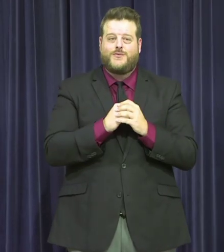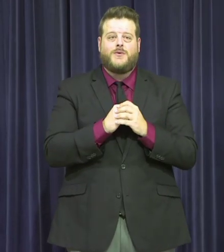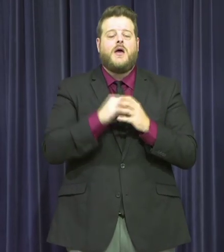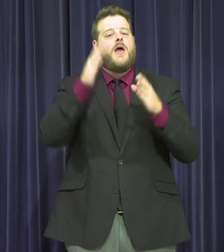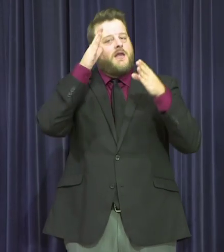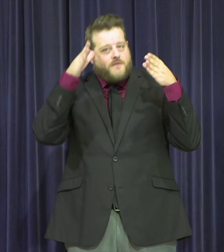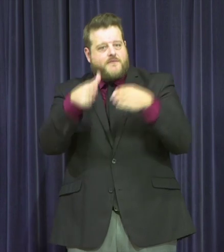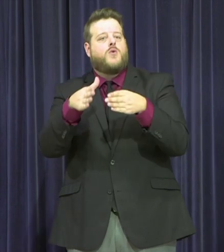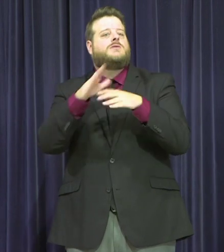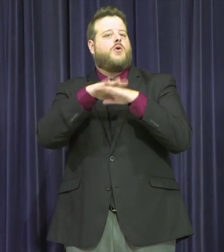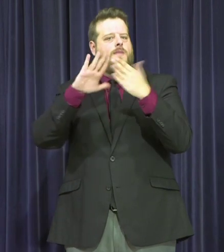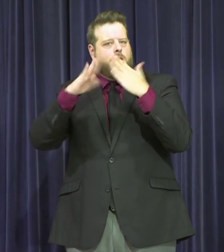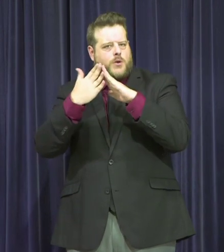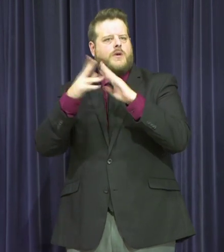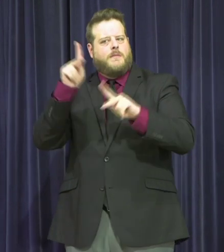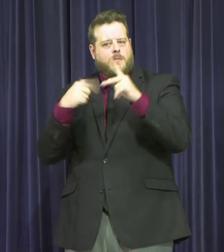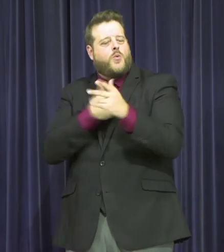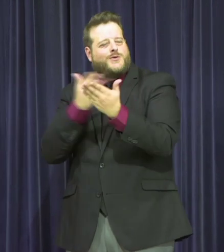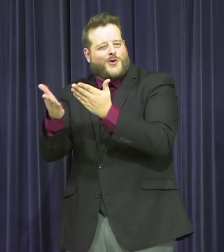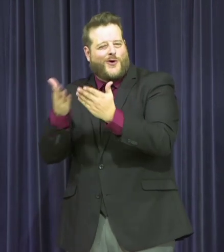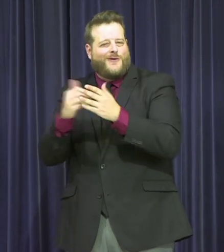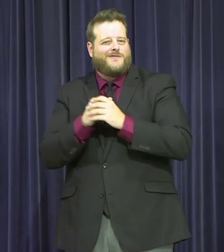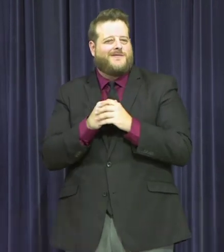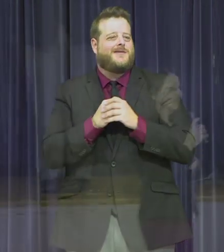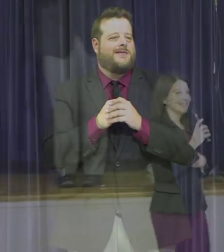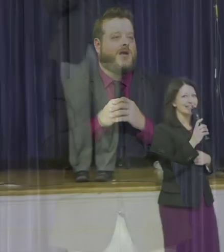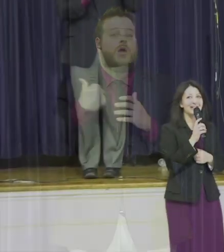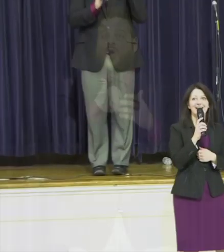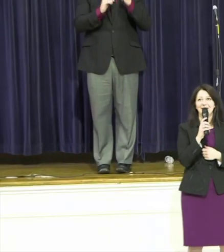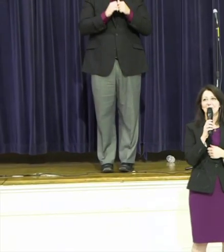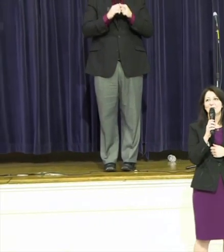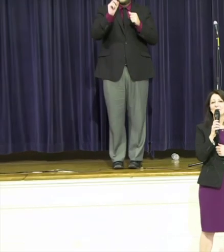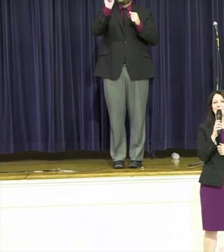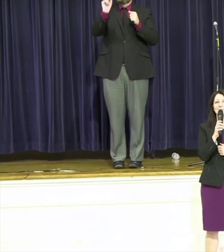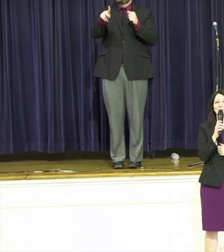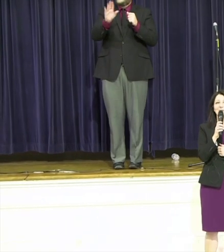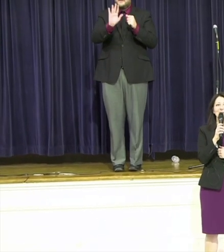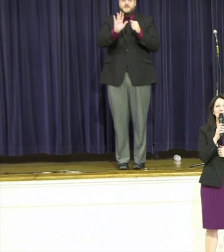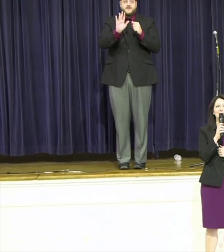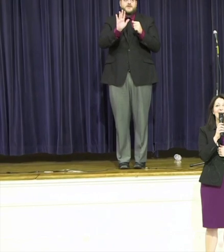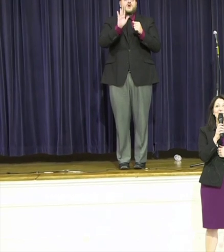Focusing on the community and people we serve. We've already won. We are going to break for now.